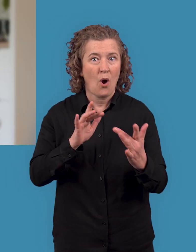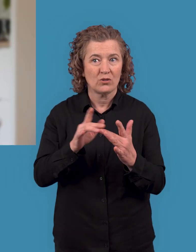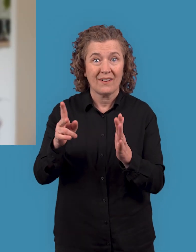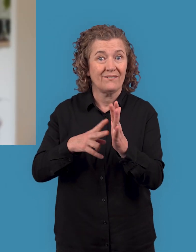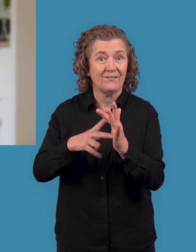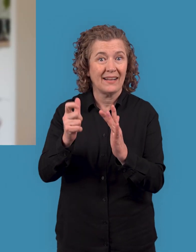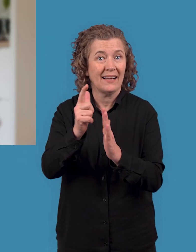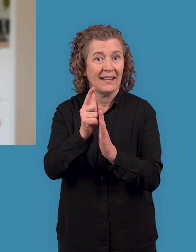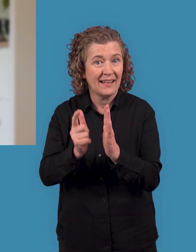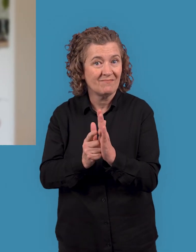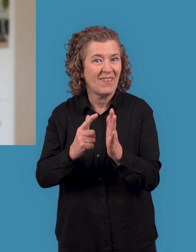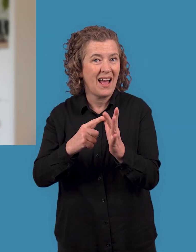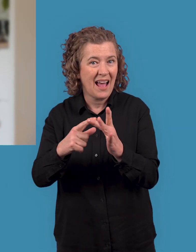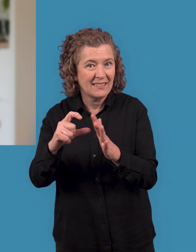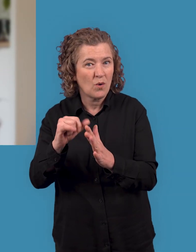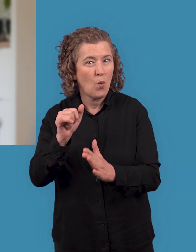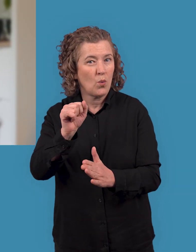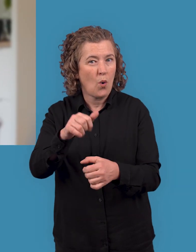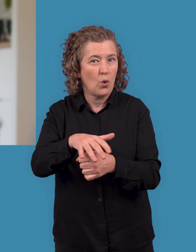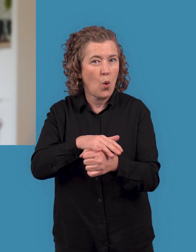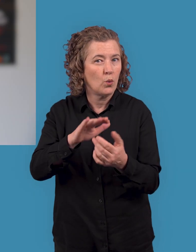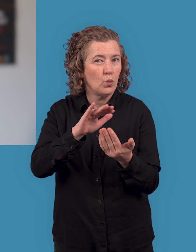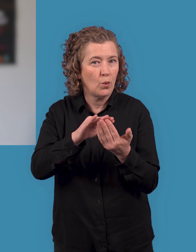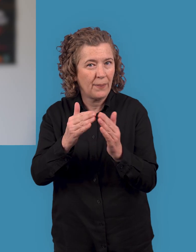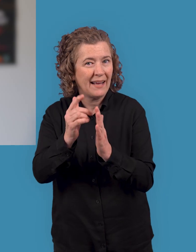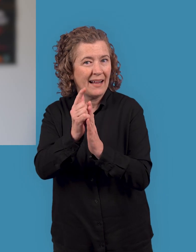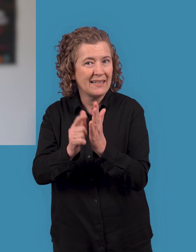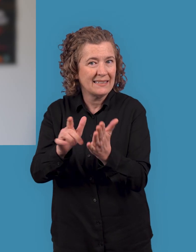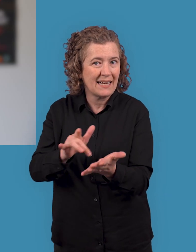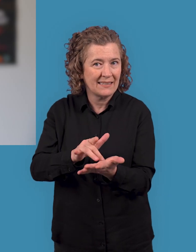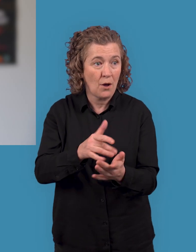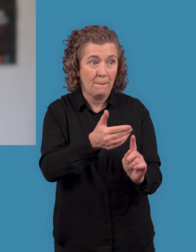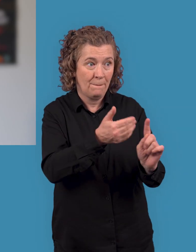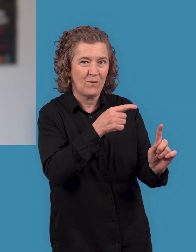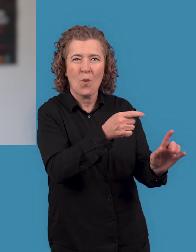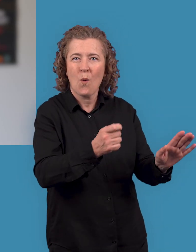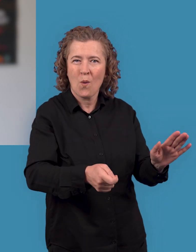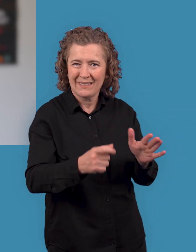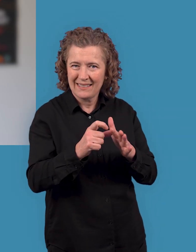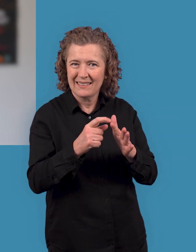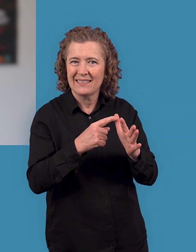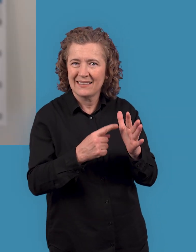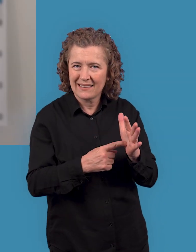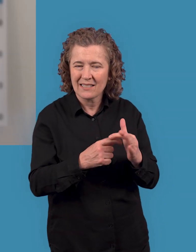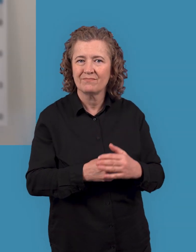Contact Victoria Legal Aid or your local community legal centre before your court date.